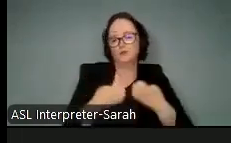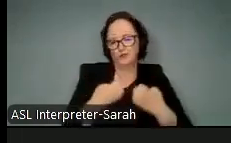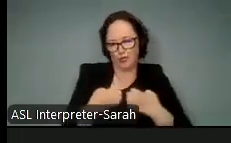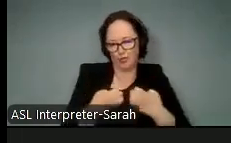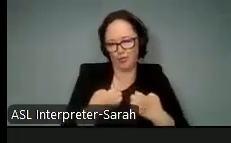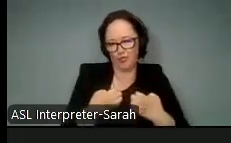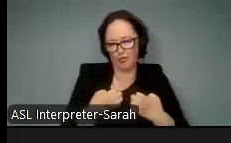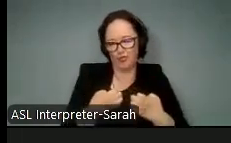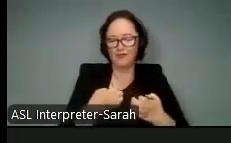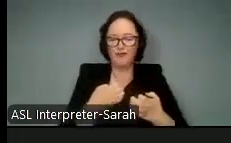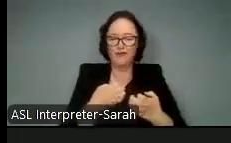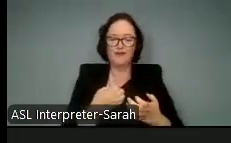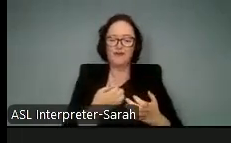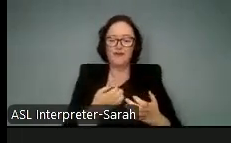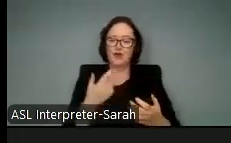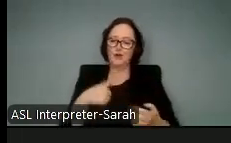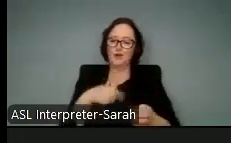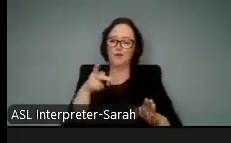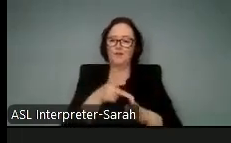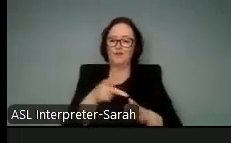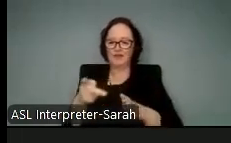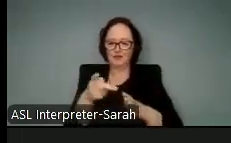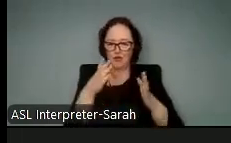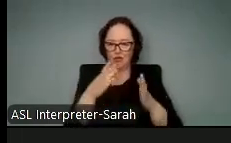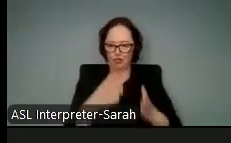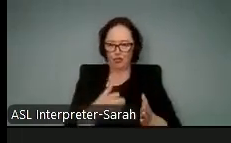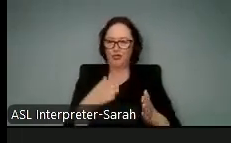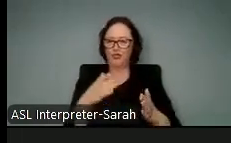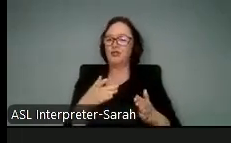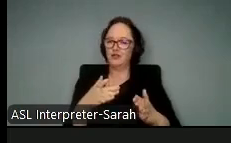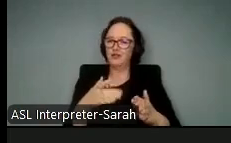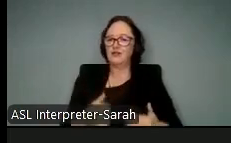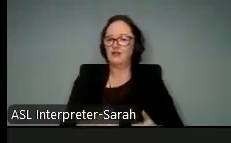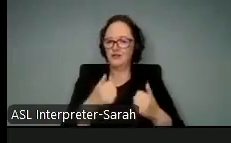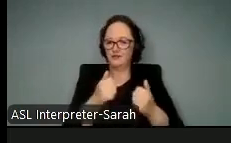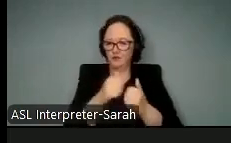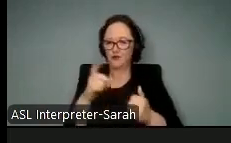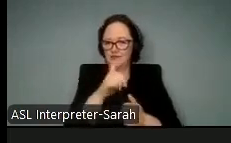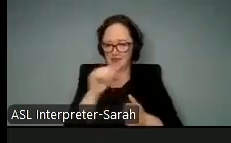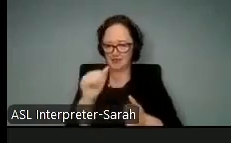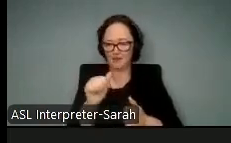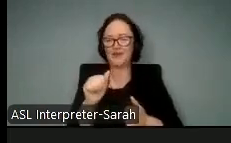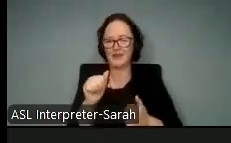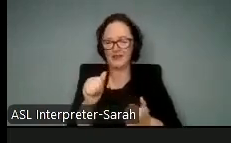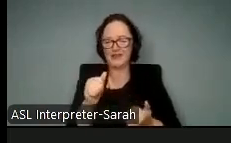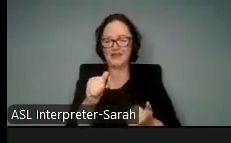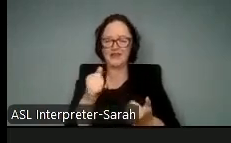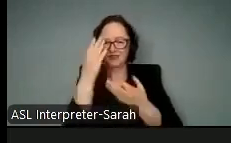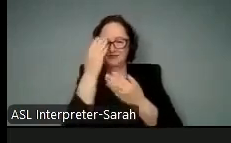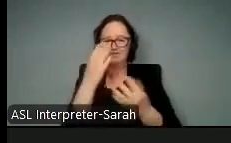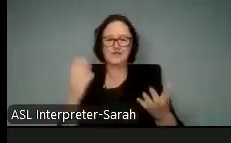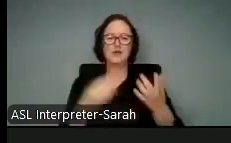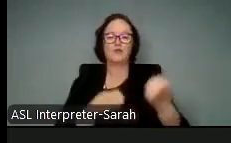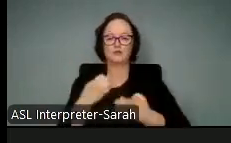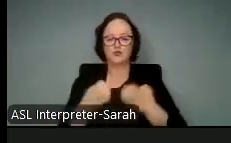as professionals living with disabilities, and I think that is conveyed also in the text.